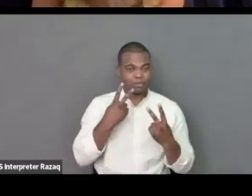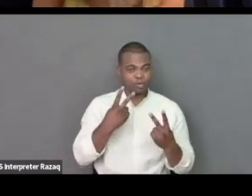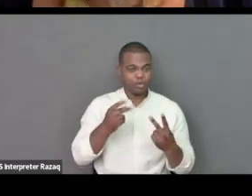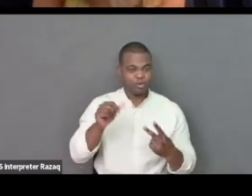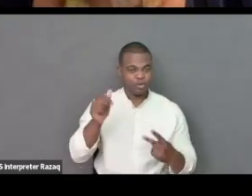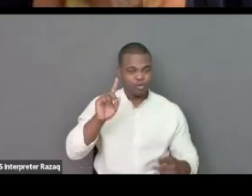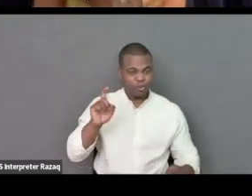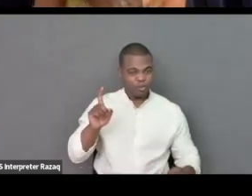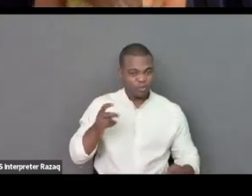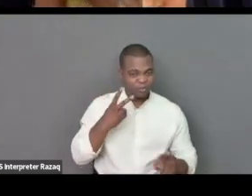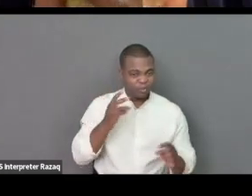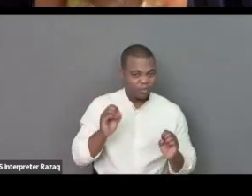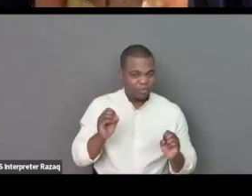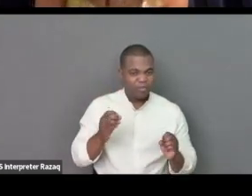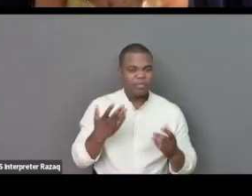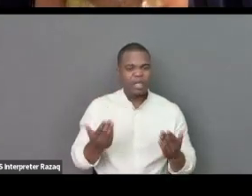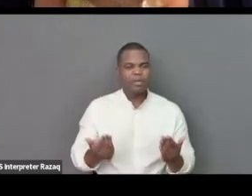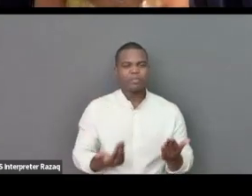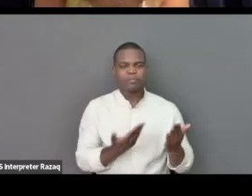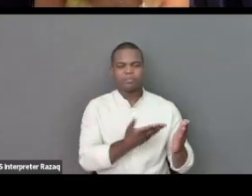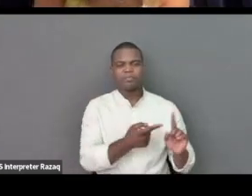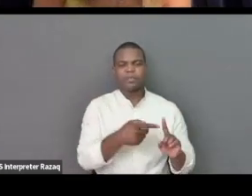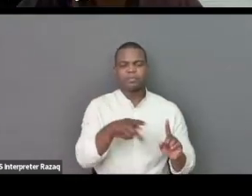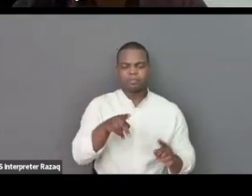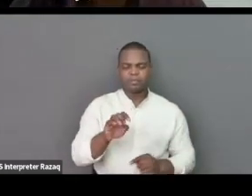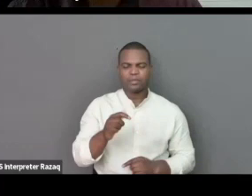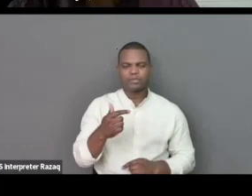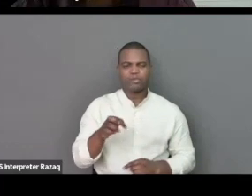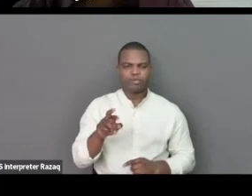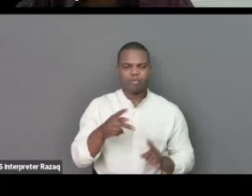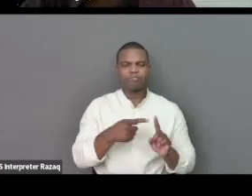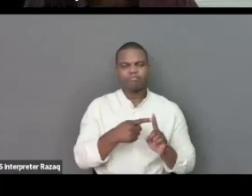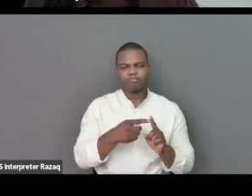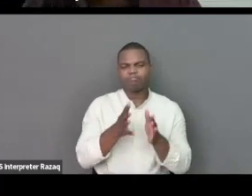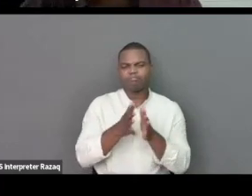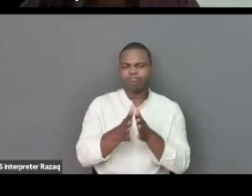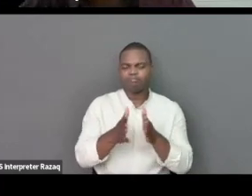about the UPower Project. >> PETER KEMENY: